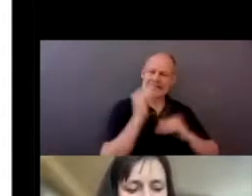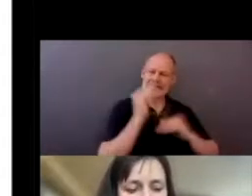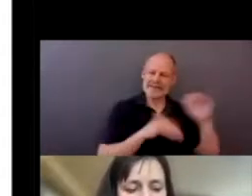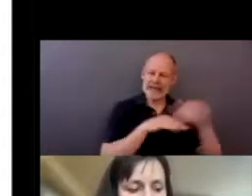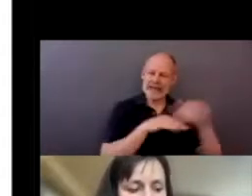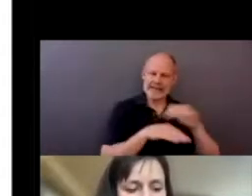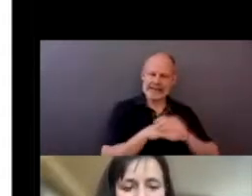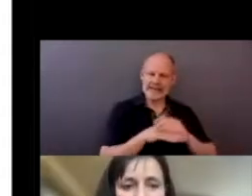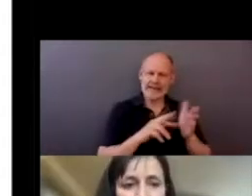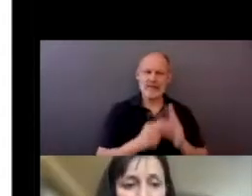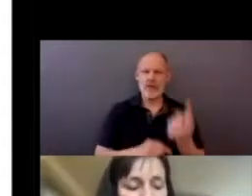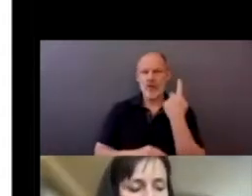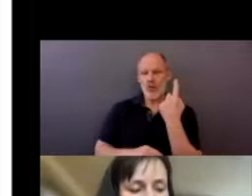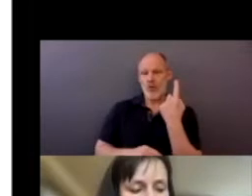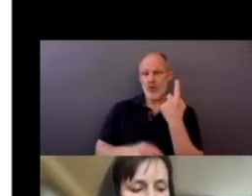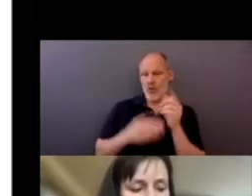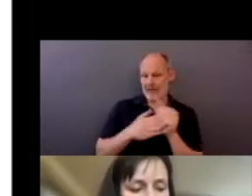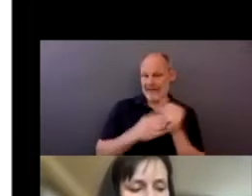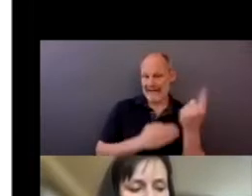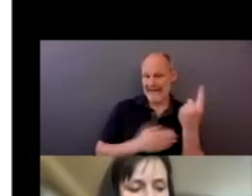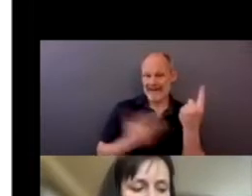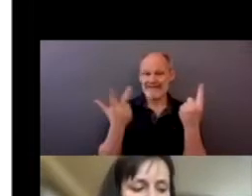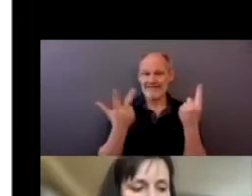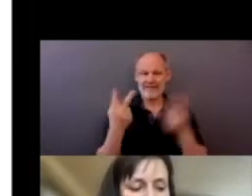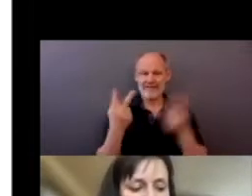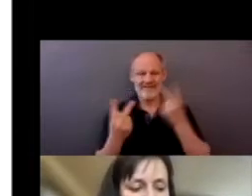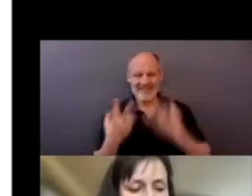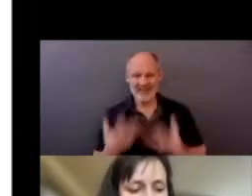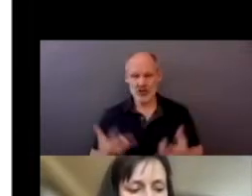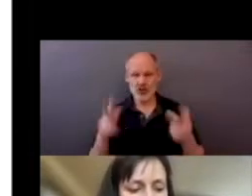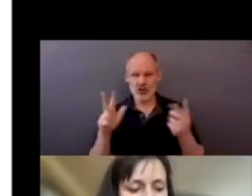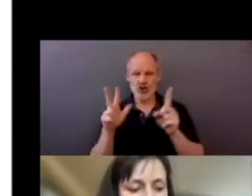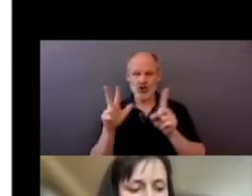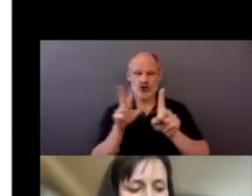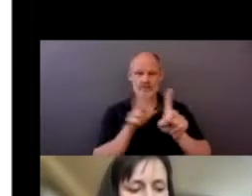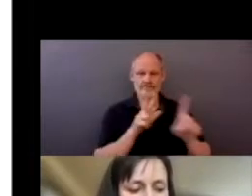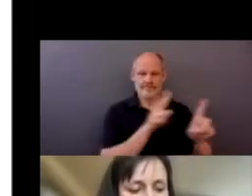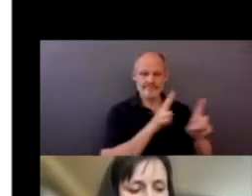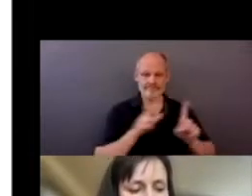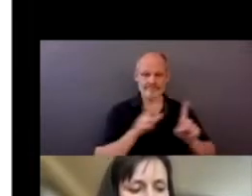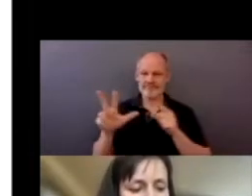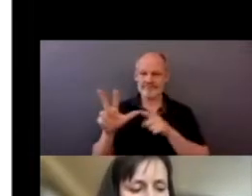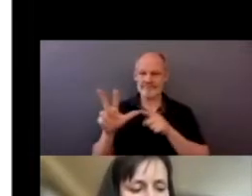three visitors on a tour in the galleries. One visitor is in a motorized wheelchair,